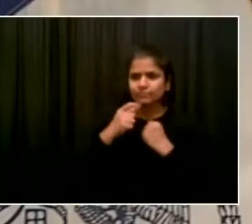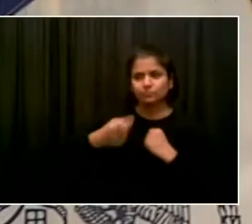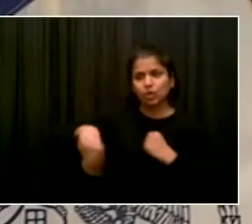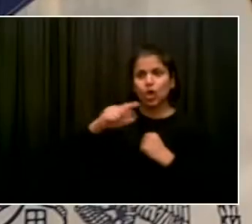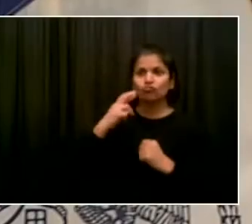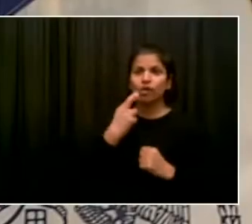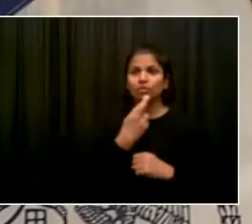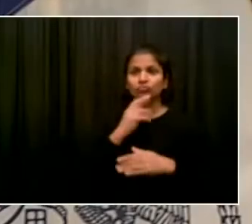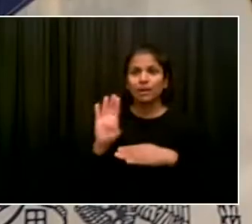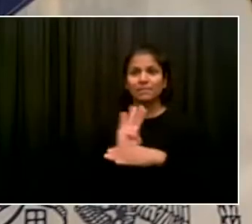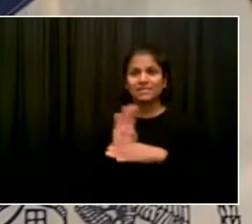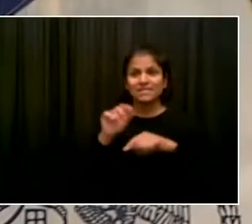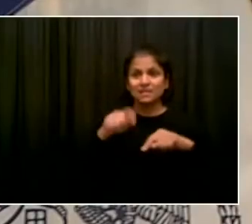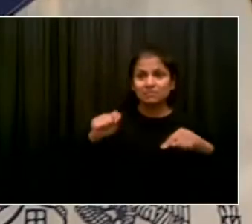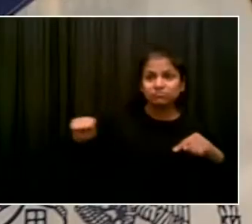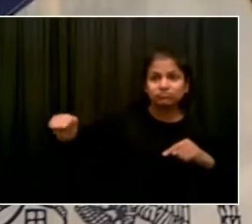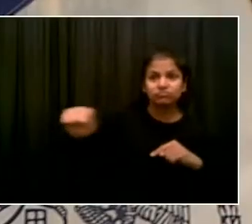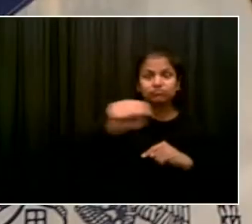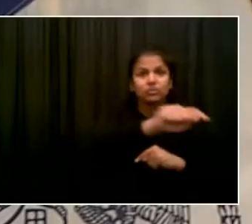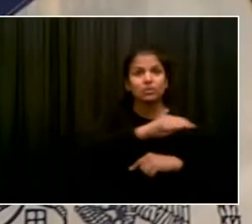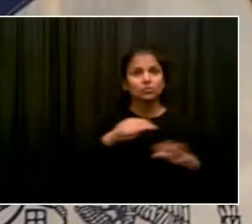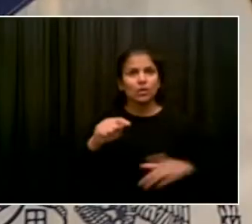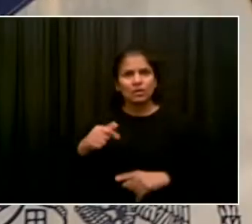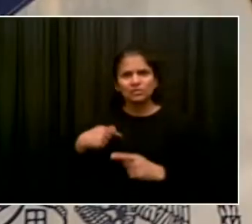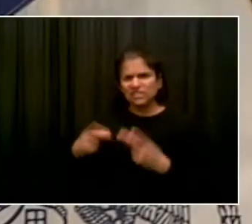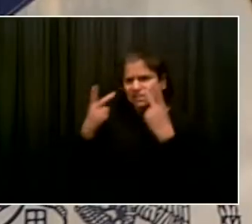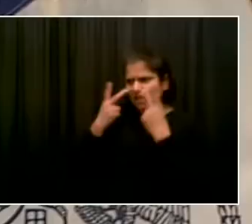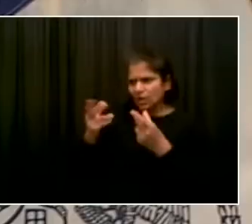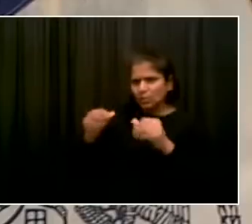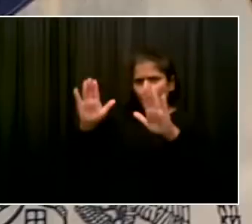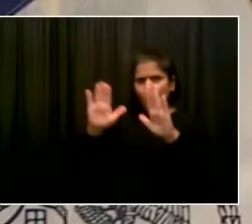POWERFUL COMBINATION TO PROTECT THAT INDUSTRY AND